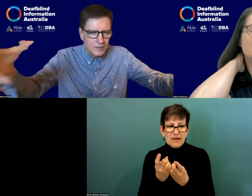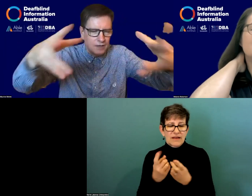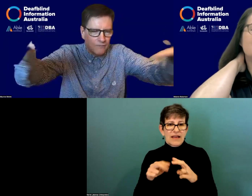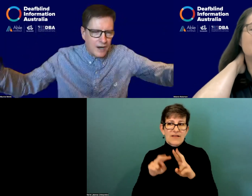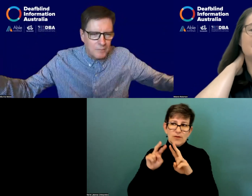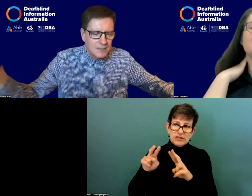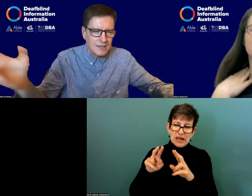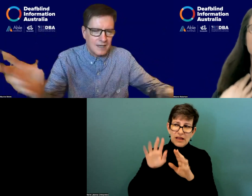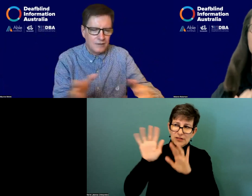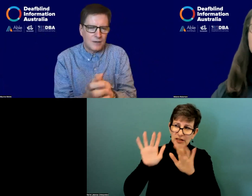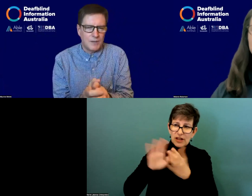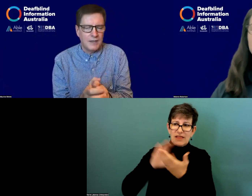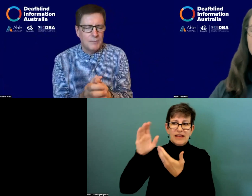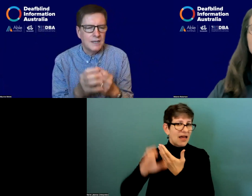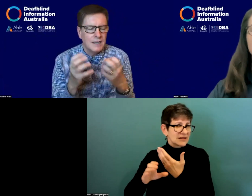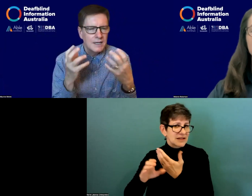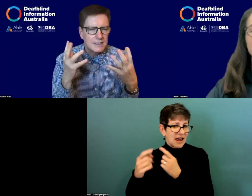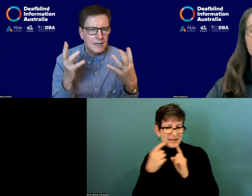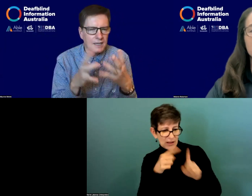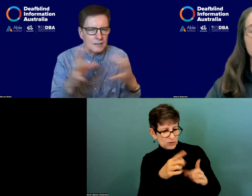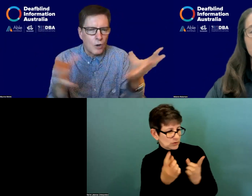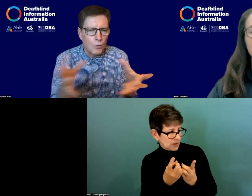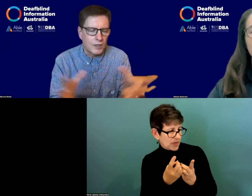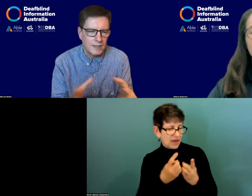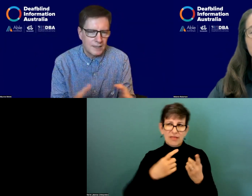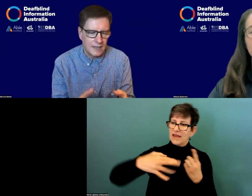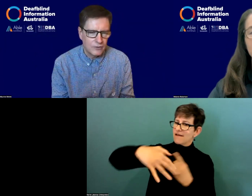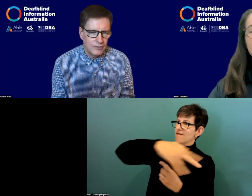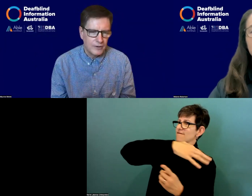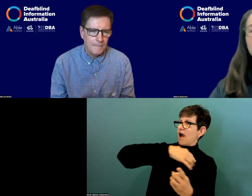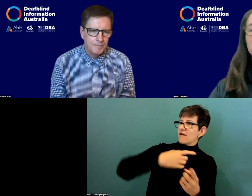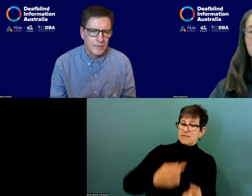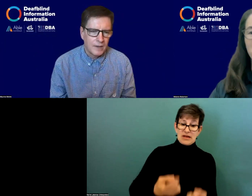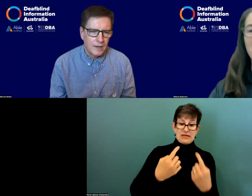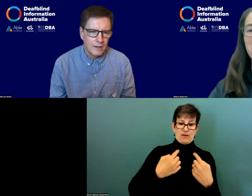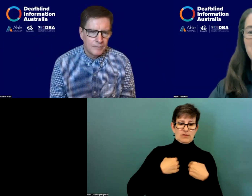The environment is telling you something. It's like it's all working together. Yep.